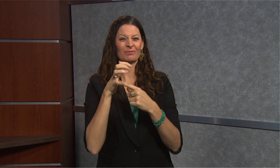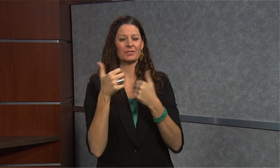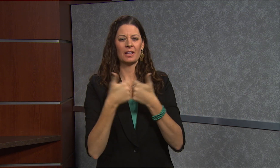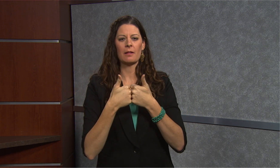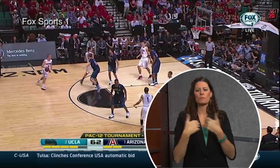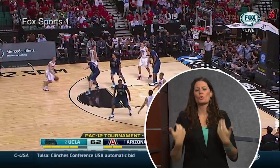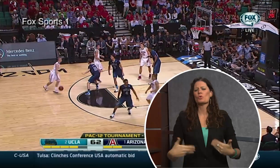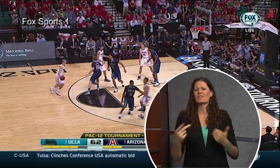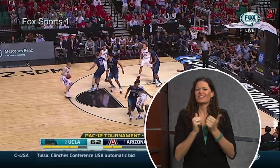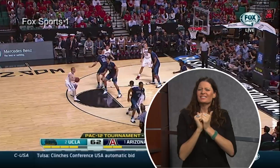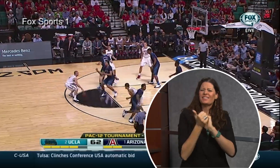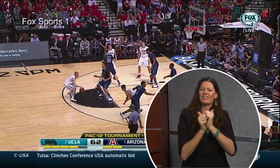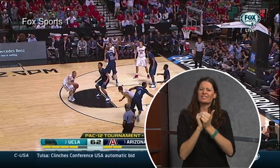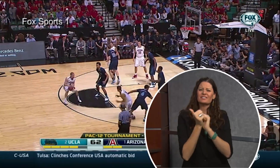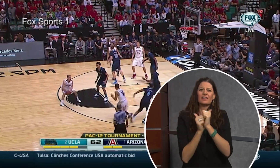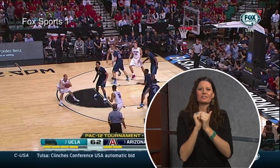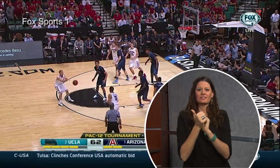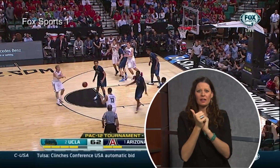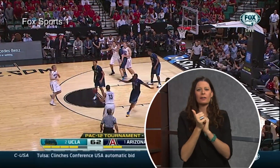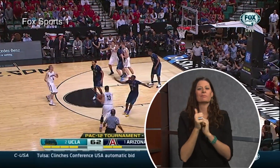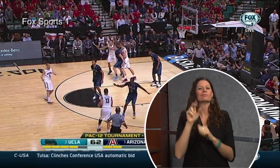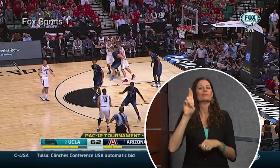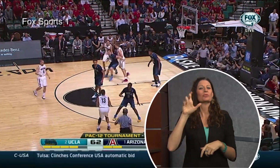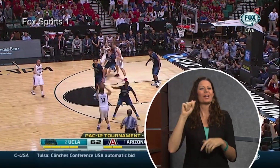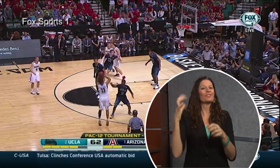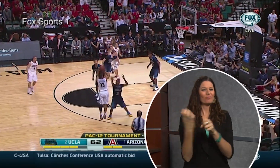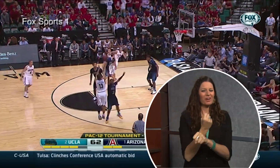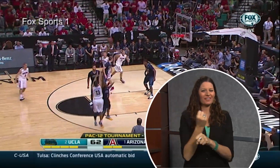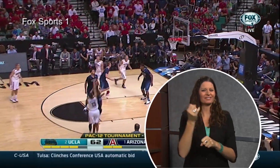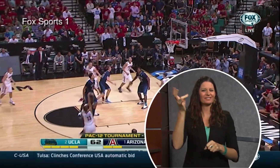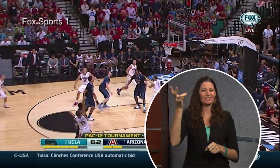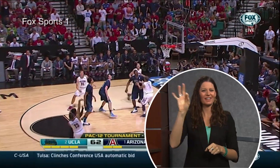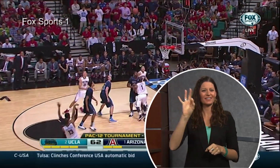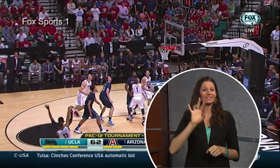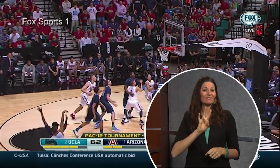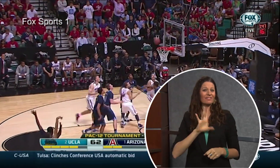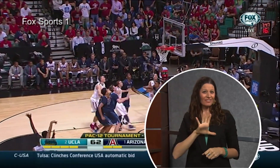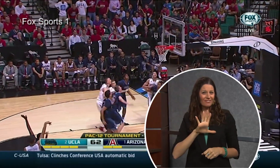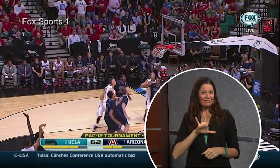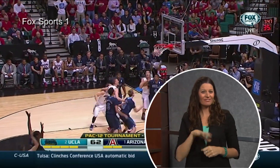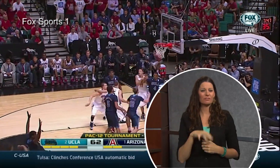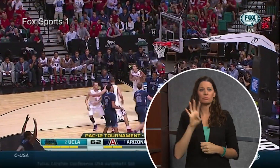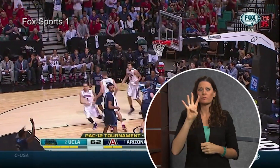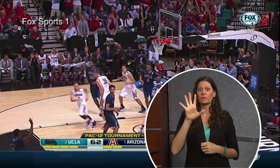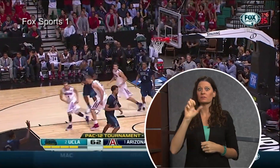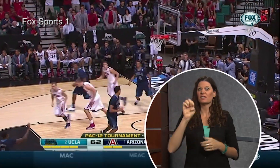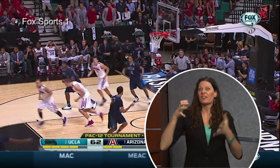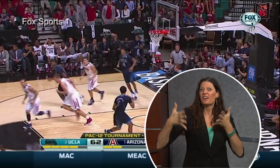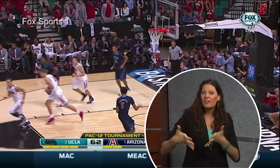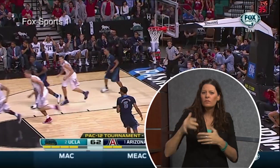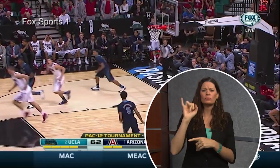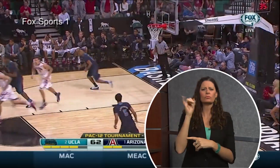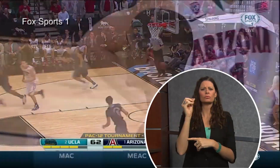NUMBER 2 UCLA IN THE CHAMPIONSHIP, 79 TO 75. IT WAS A CLOSE GAME. WITH 45 SECONDS LEFT